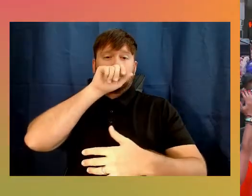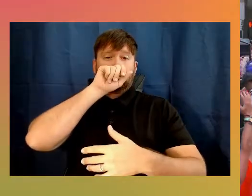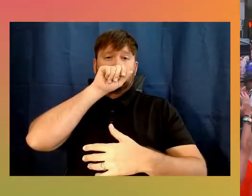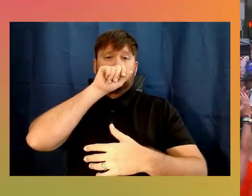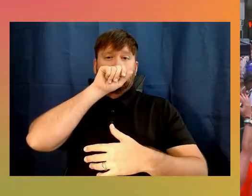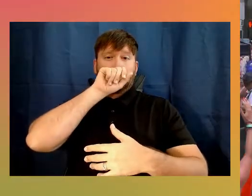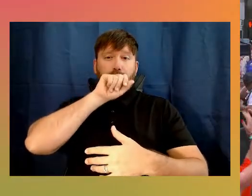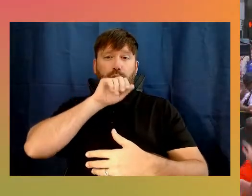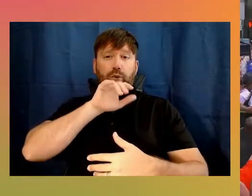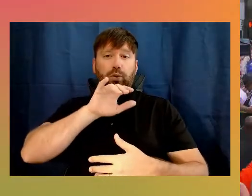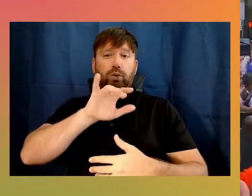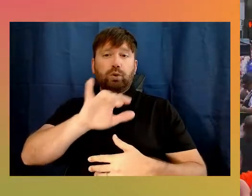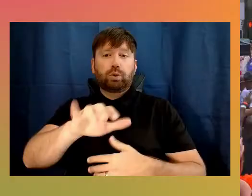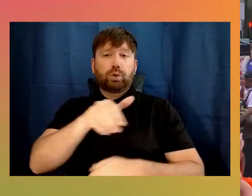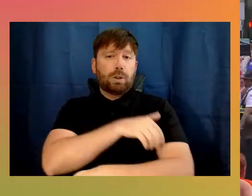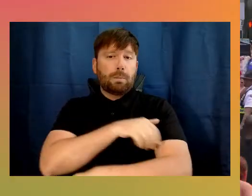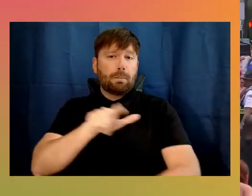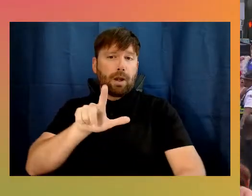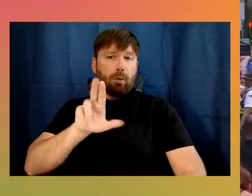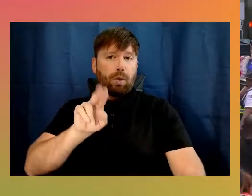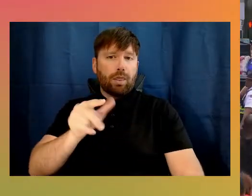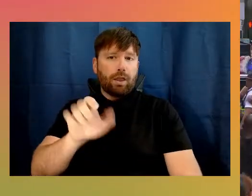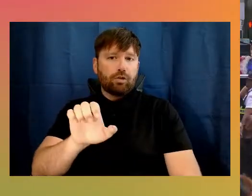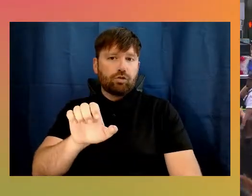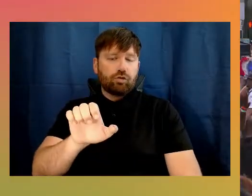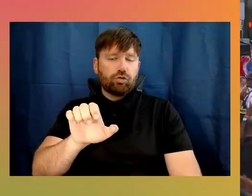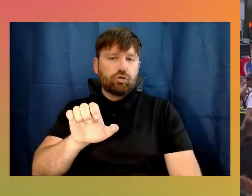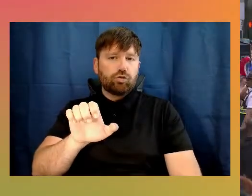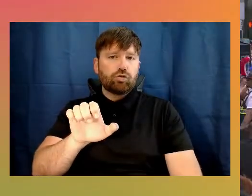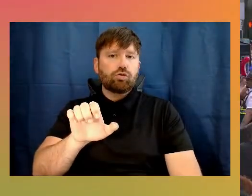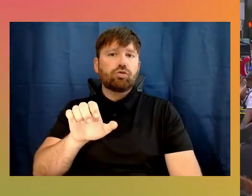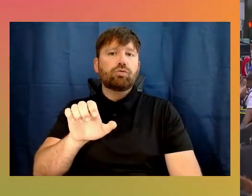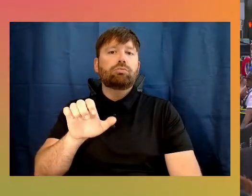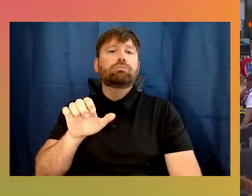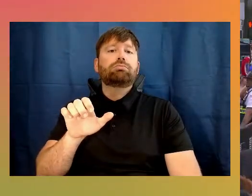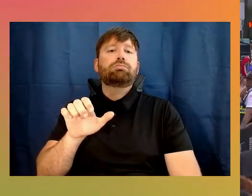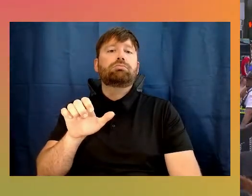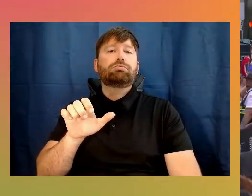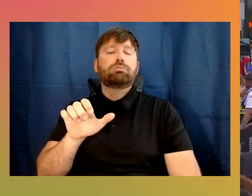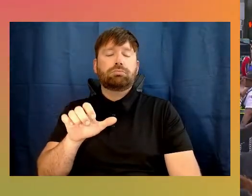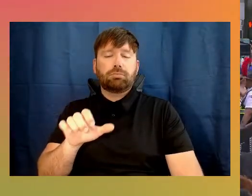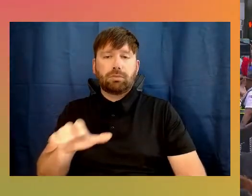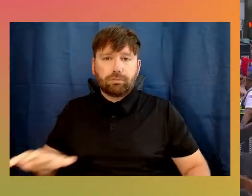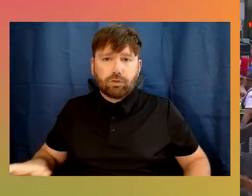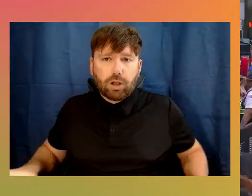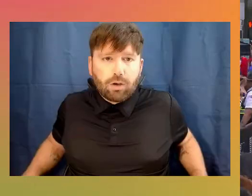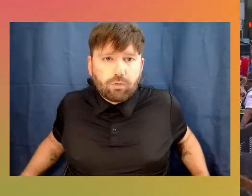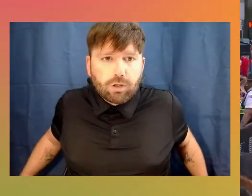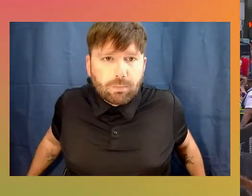CRESCENT POSE. BIG BREATH IN. EXHALE, POWER LUNGE.